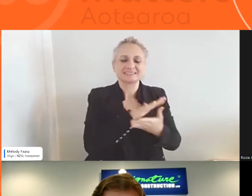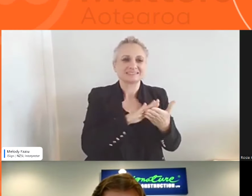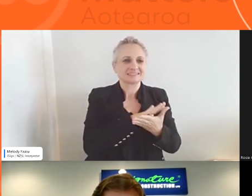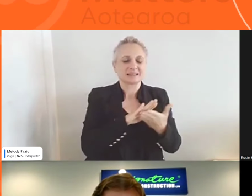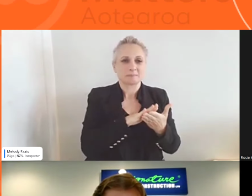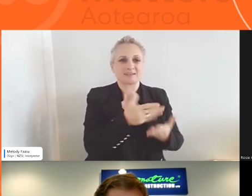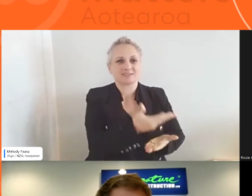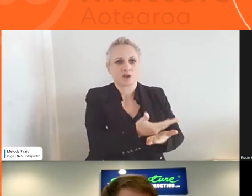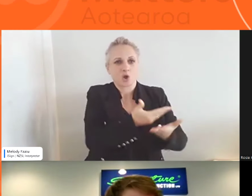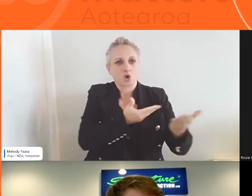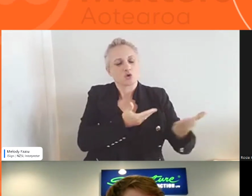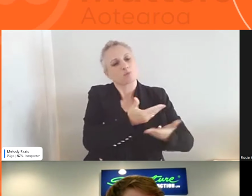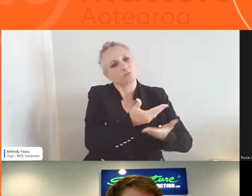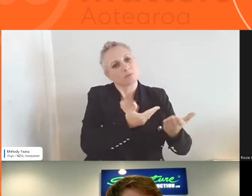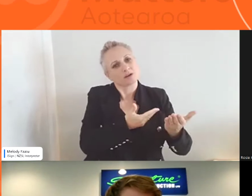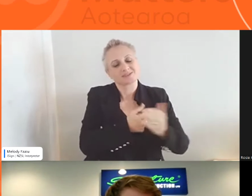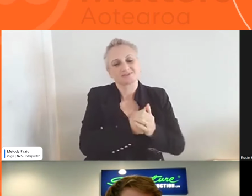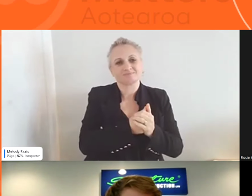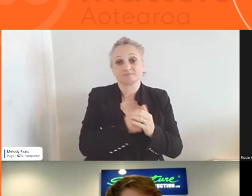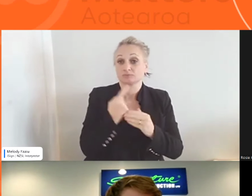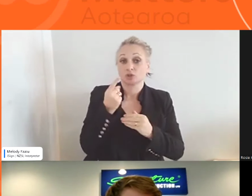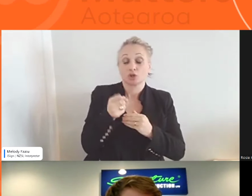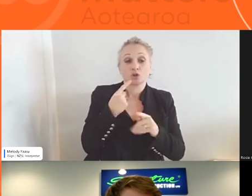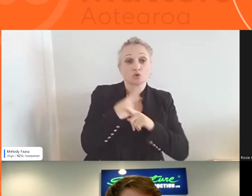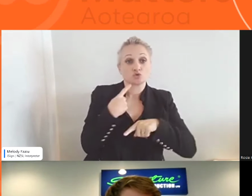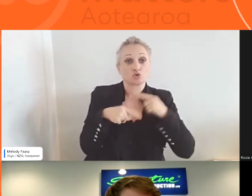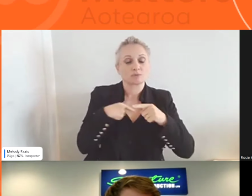multi-generational incentivising targets. But I just want to pick